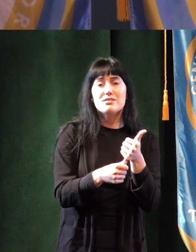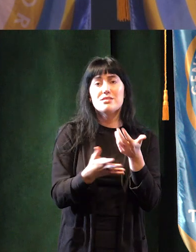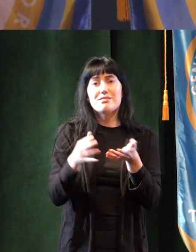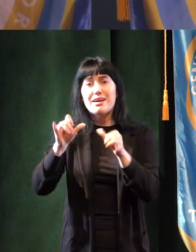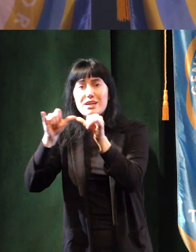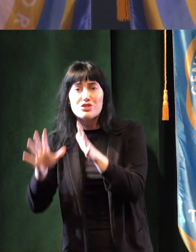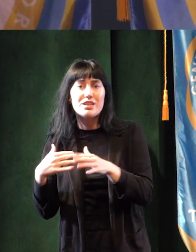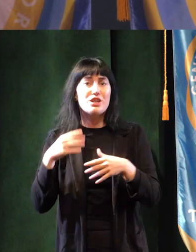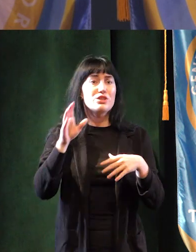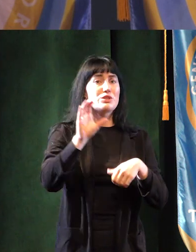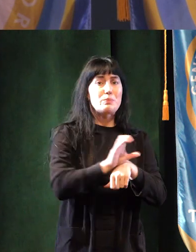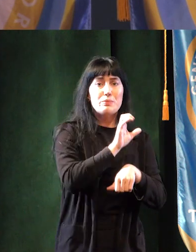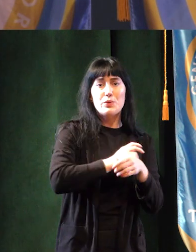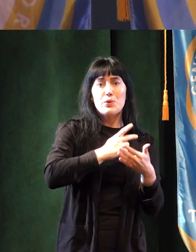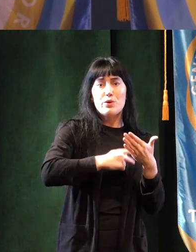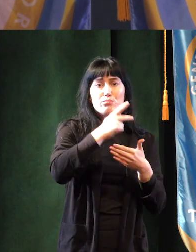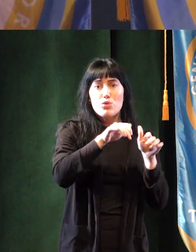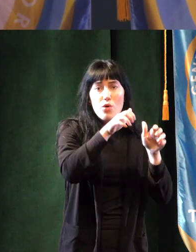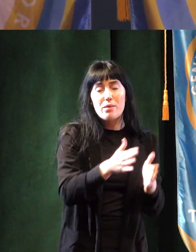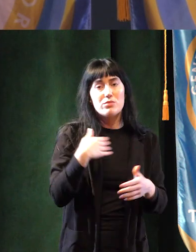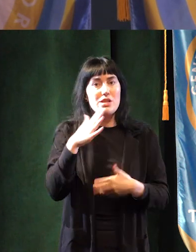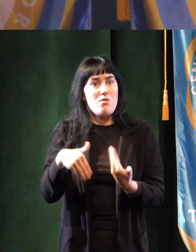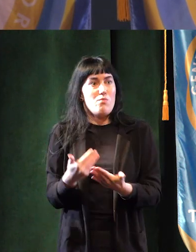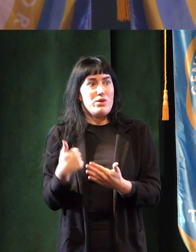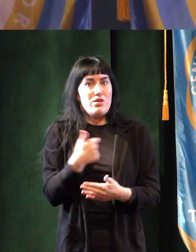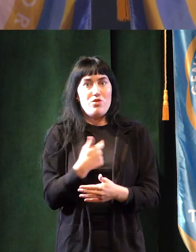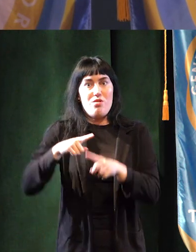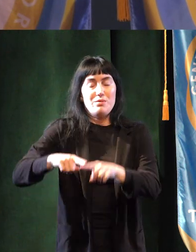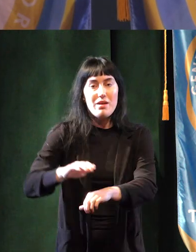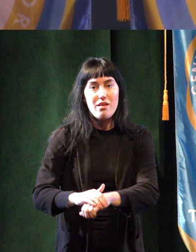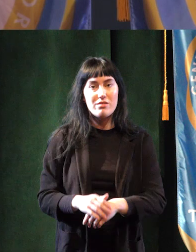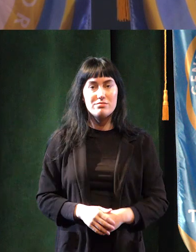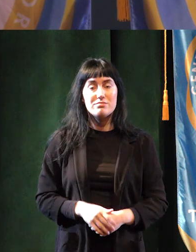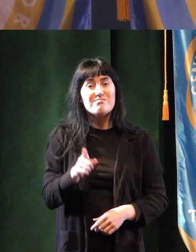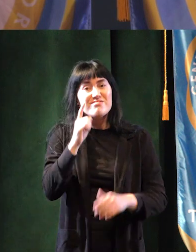the engineers and computer programmers that we're all counting on you're the